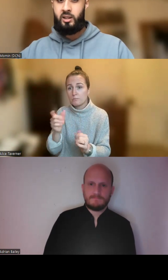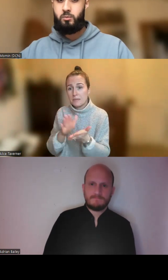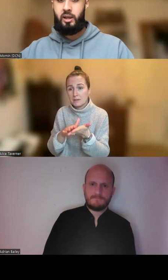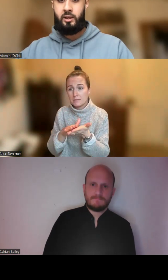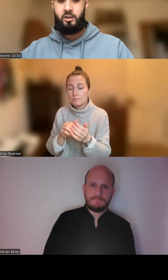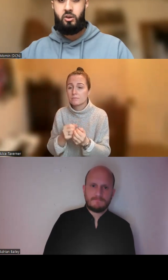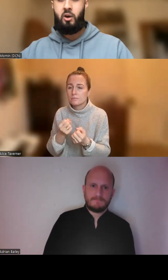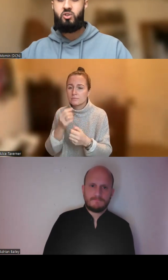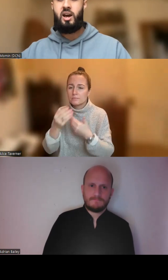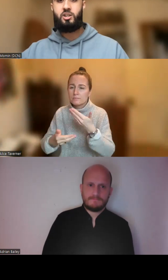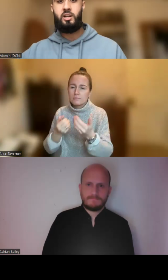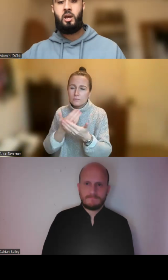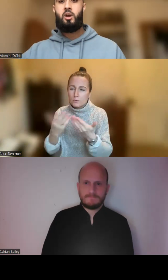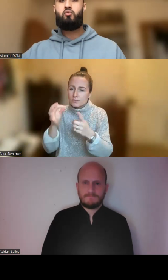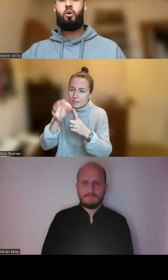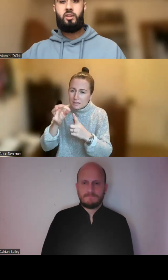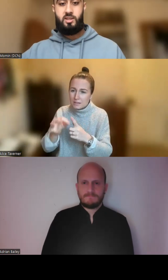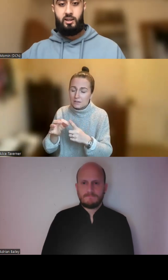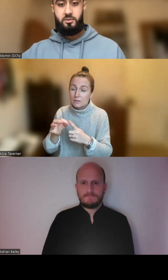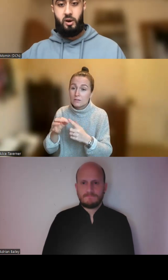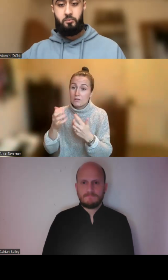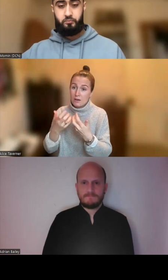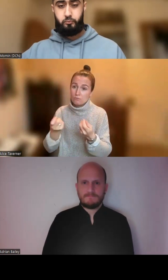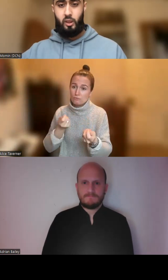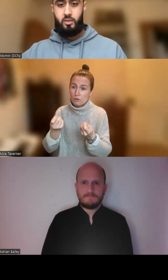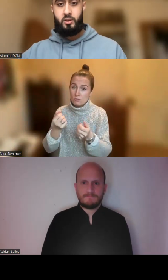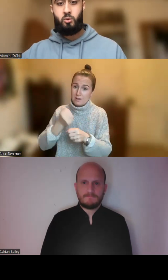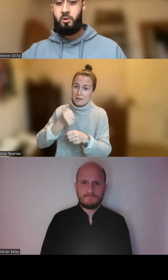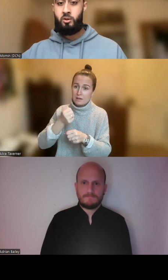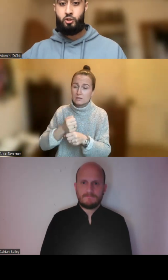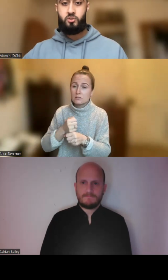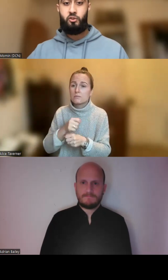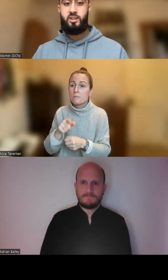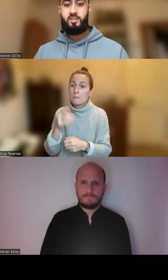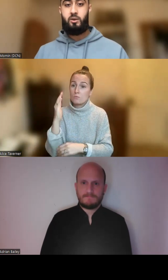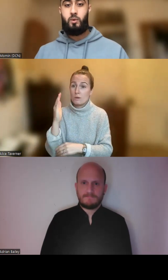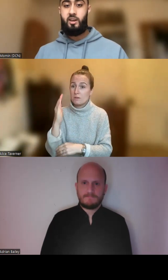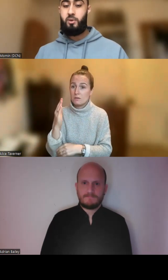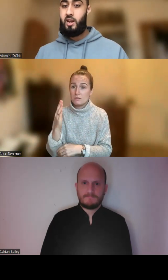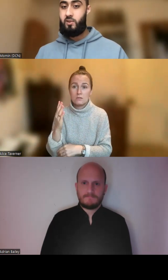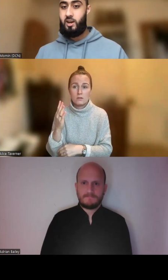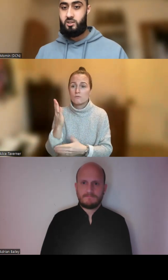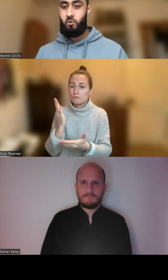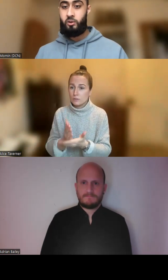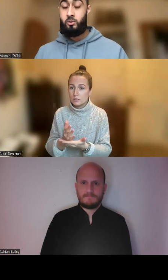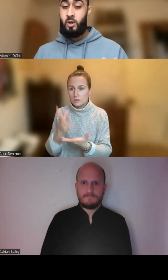and explain to you how you can actually run these ads. This webinar is just for you to decide whether if paid advertising is for you,